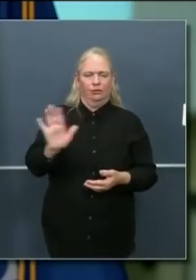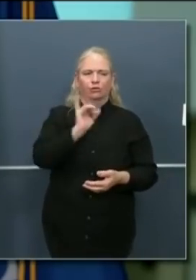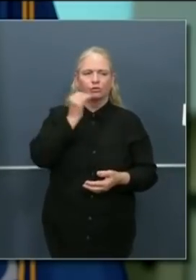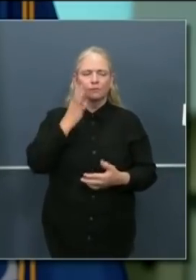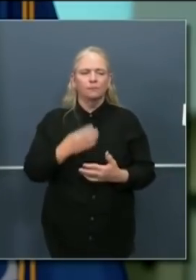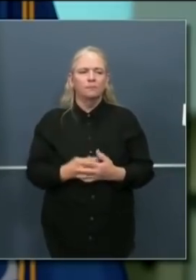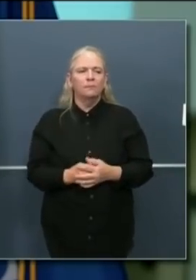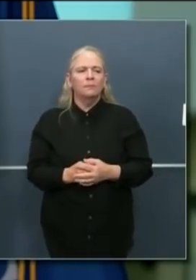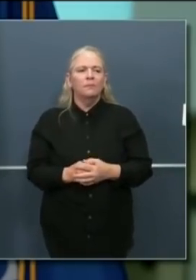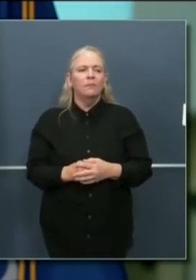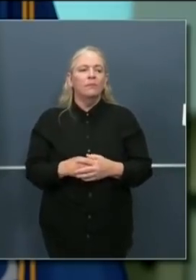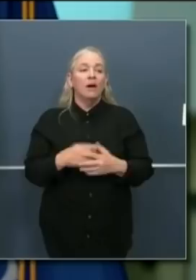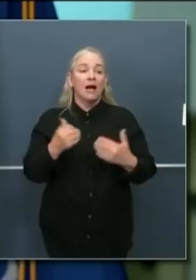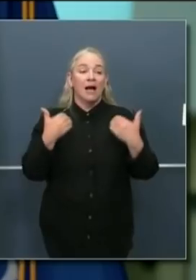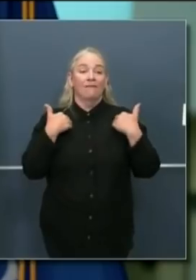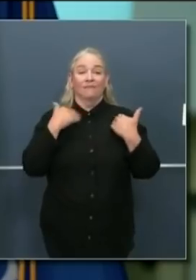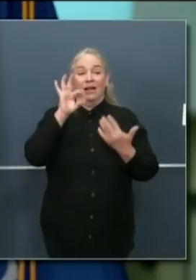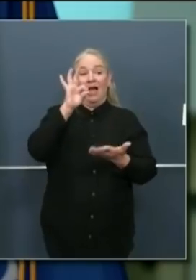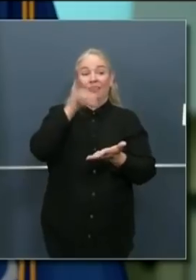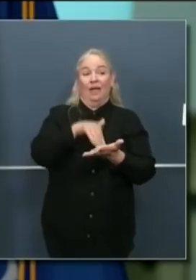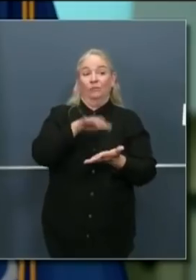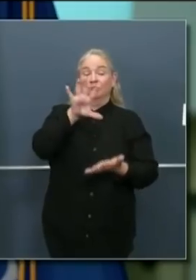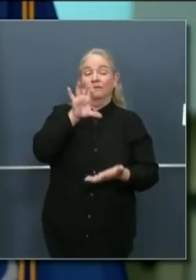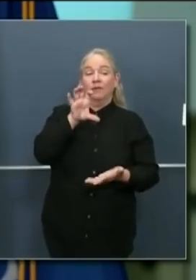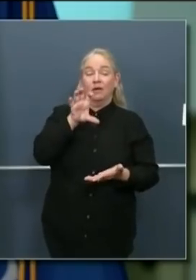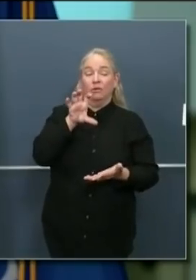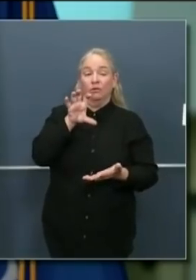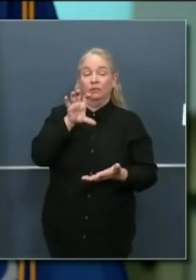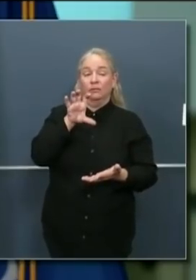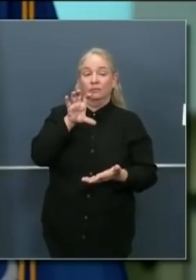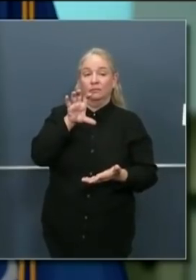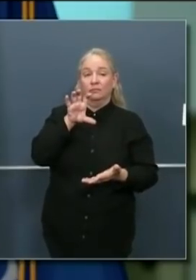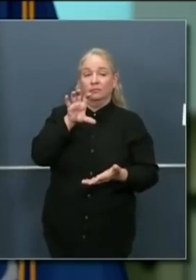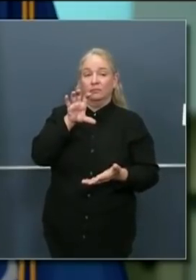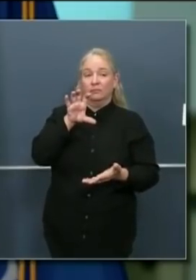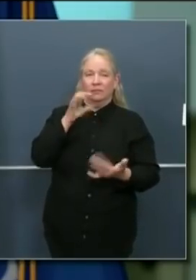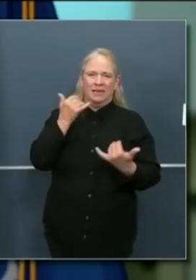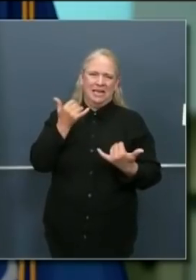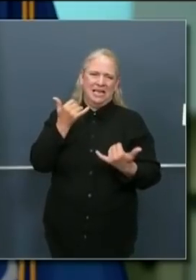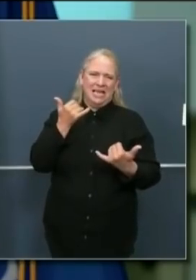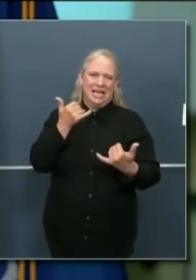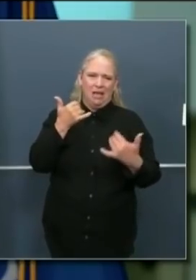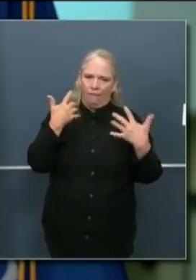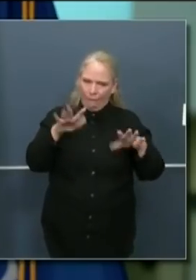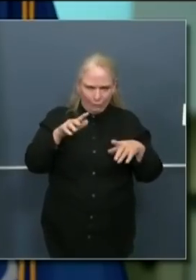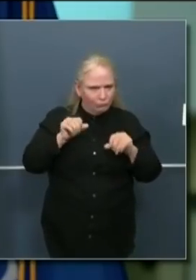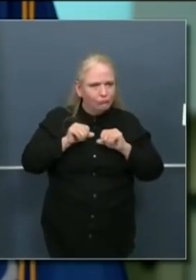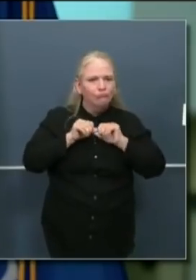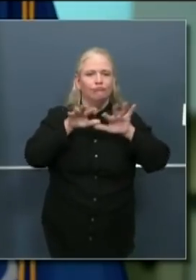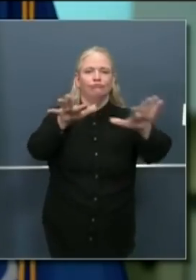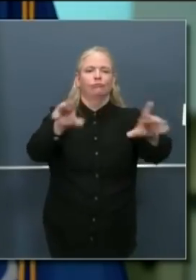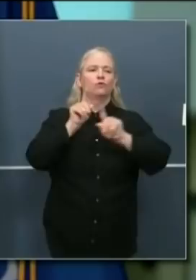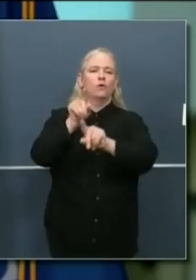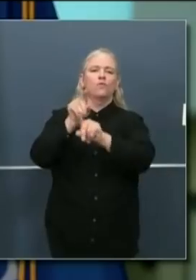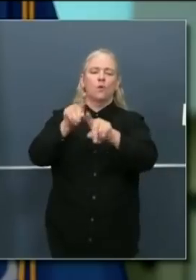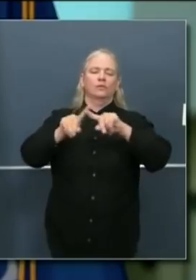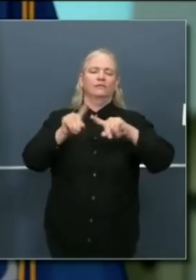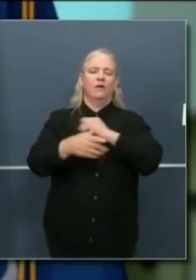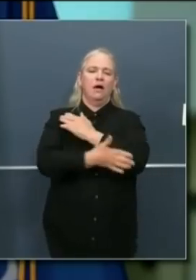ACCOMPLISH THAT. WE HAVE JUST SHY OF 9500 THAT